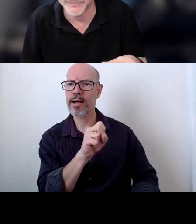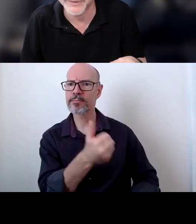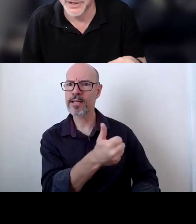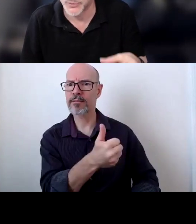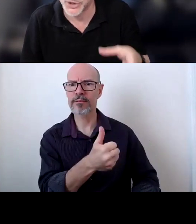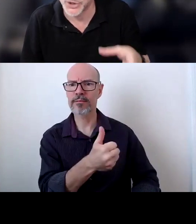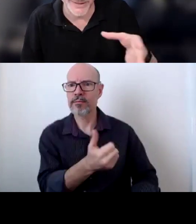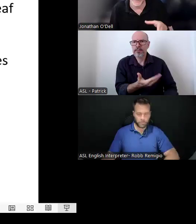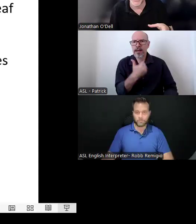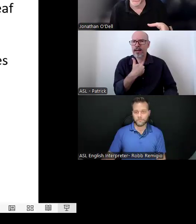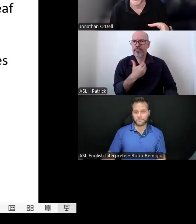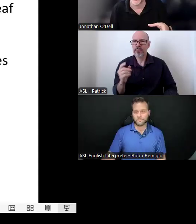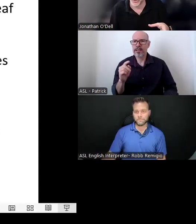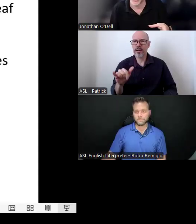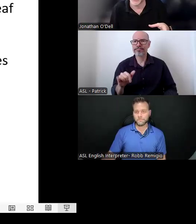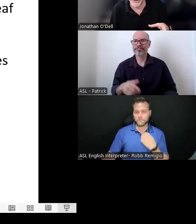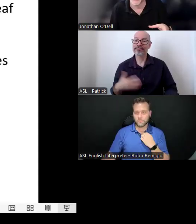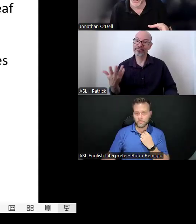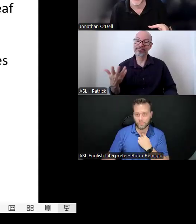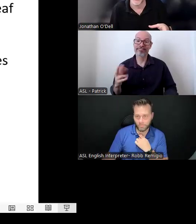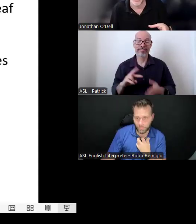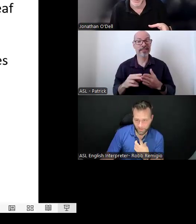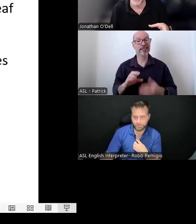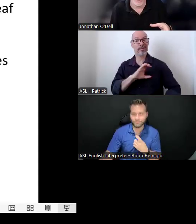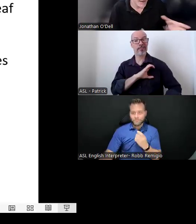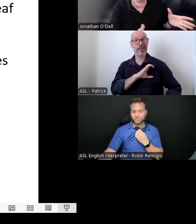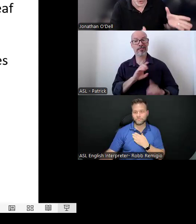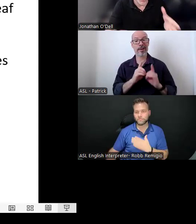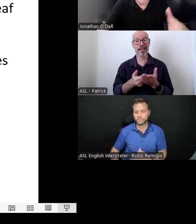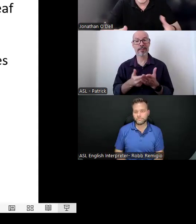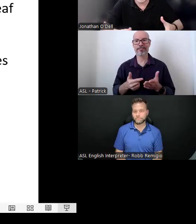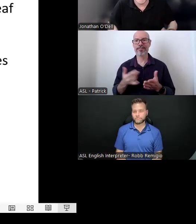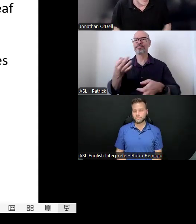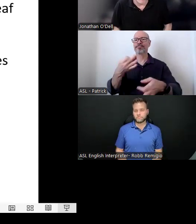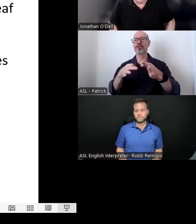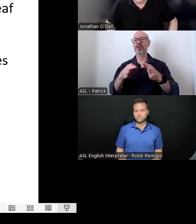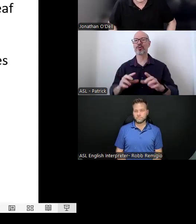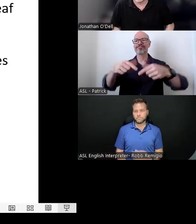and no longer use TTYs themselves, which has implications for local police